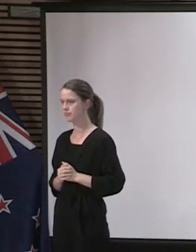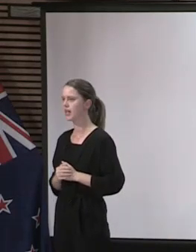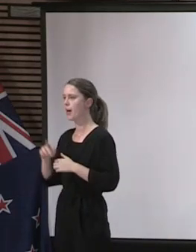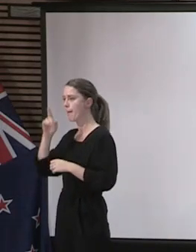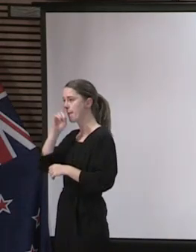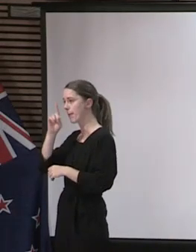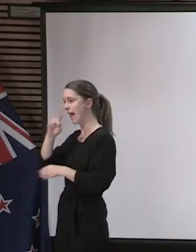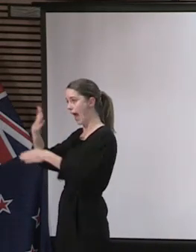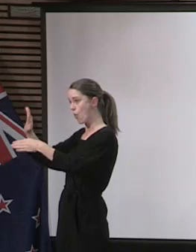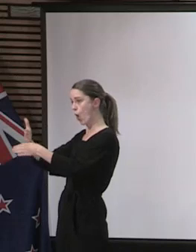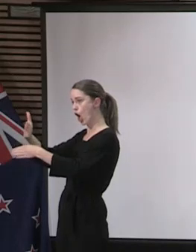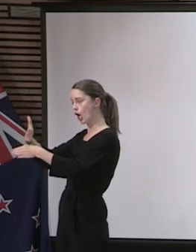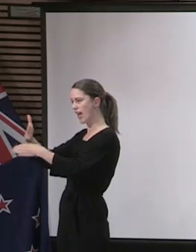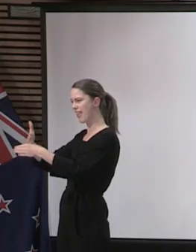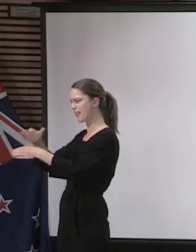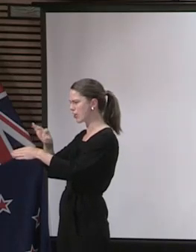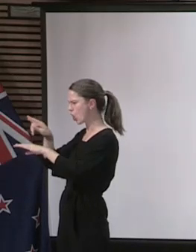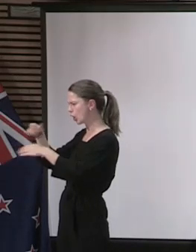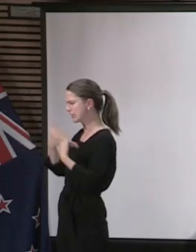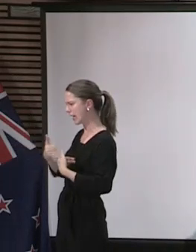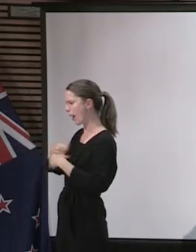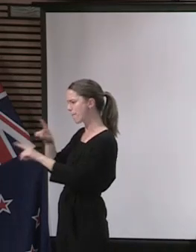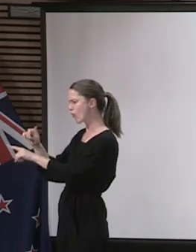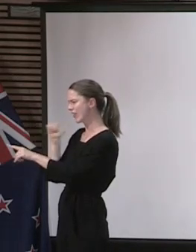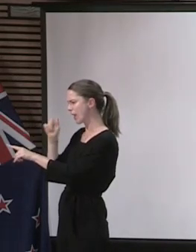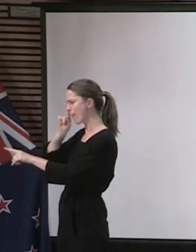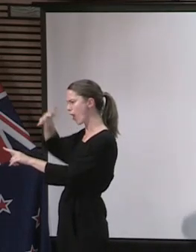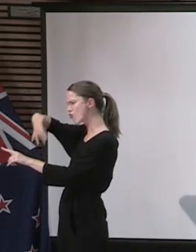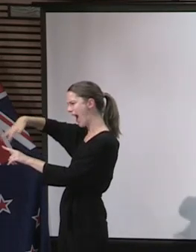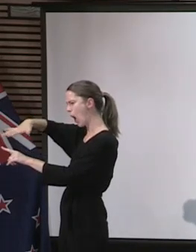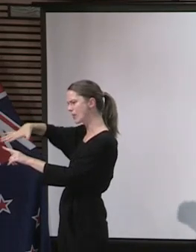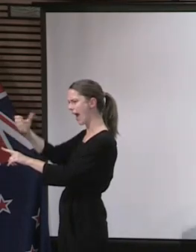will also be stepping up our testing on asymptomatic